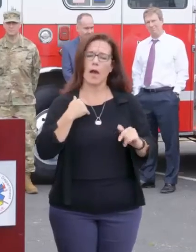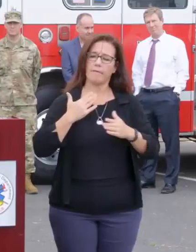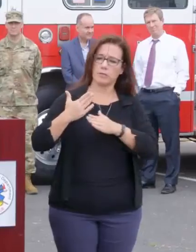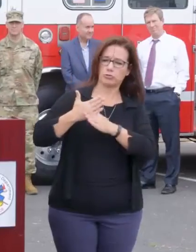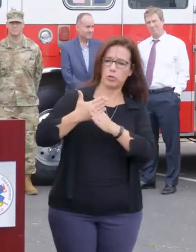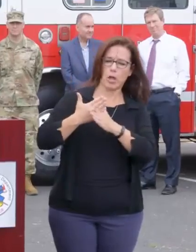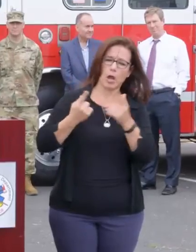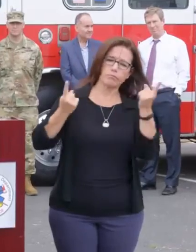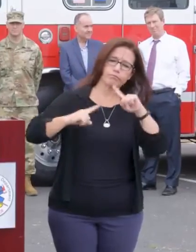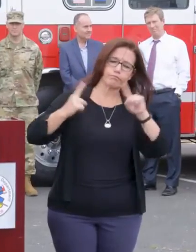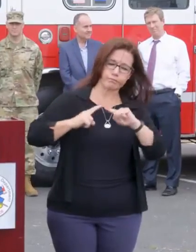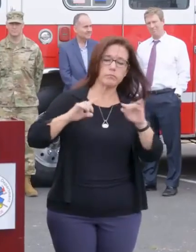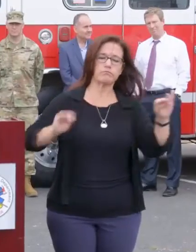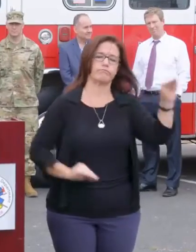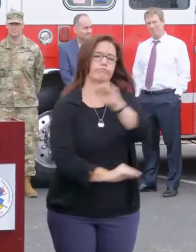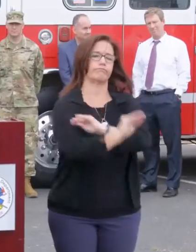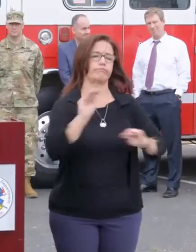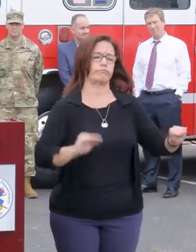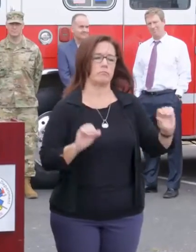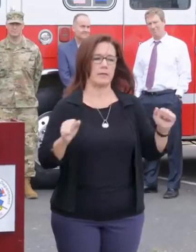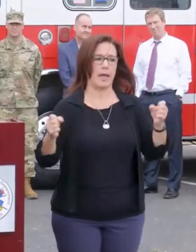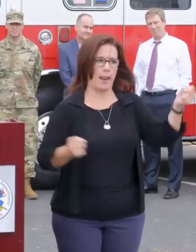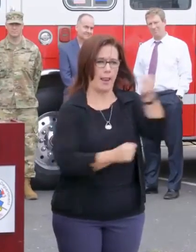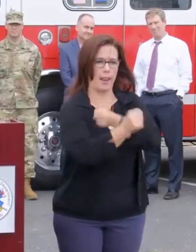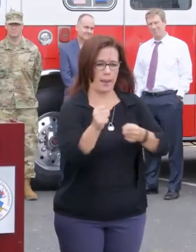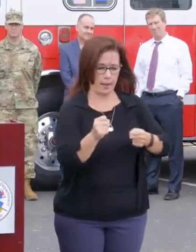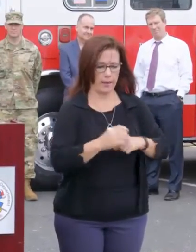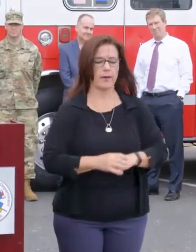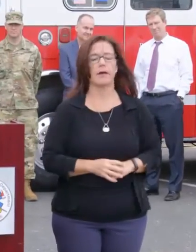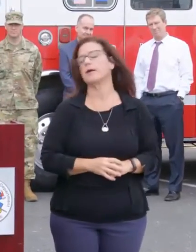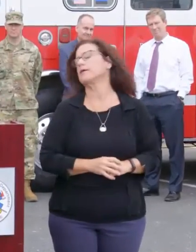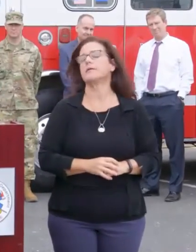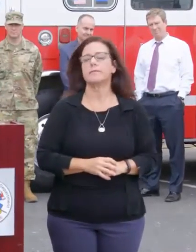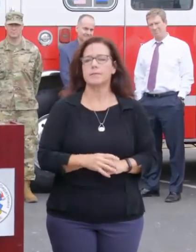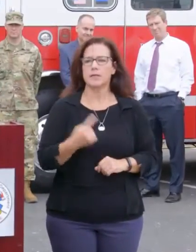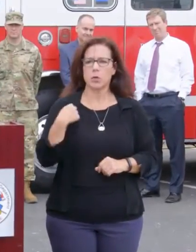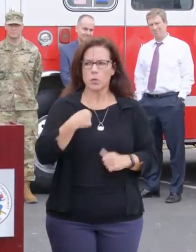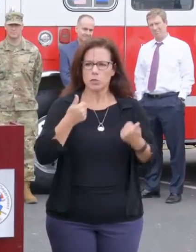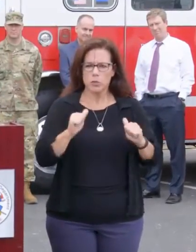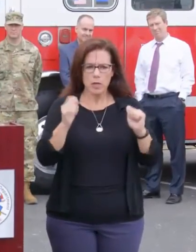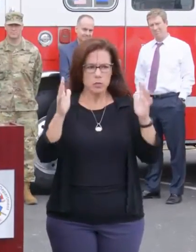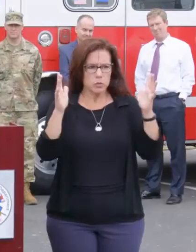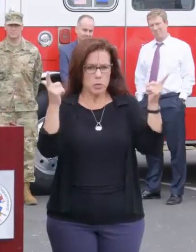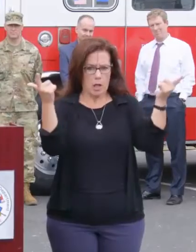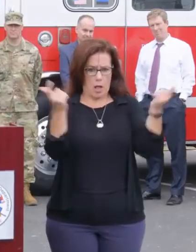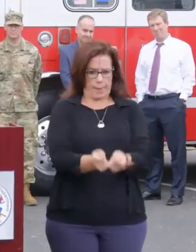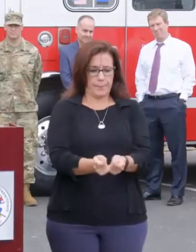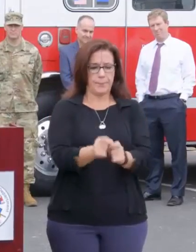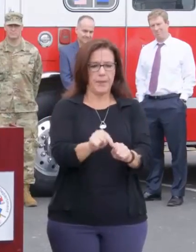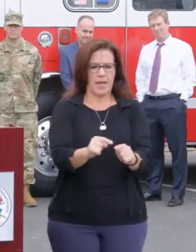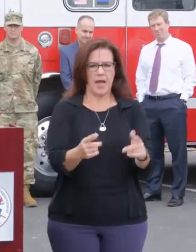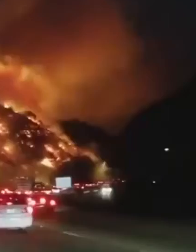and all other assets to roll into, and try to minimize the overall losses, but there were losses.